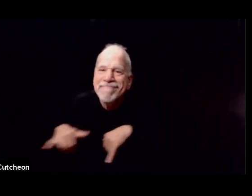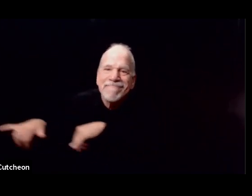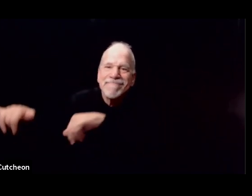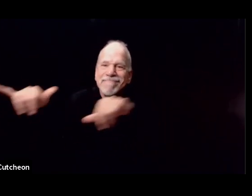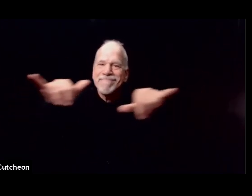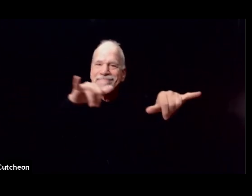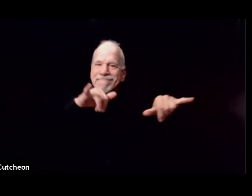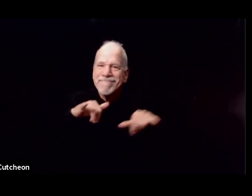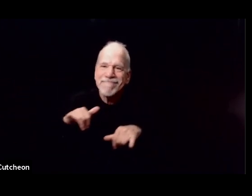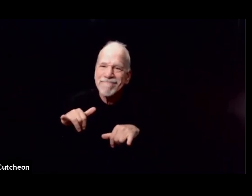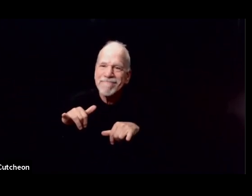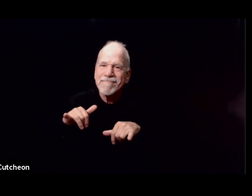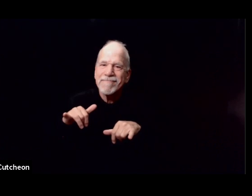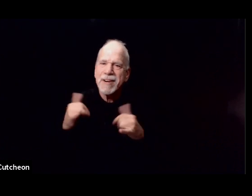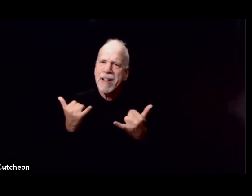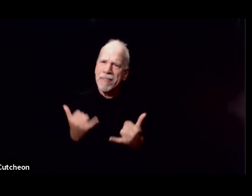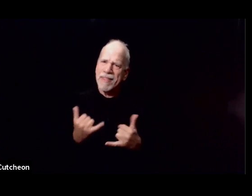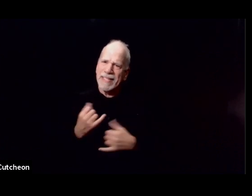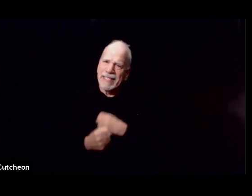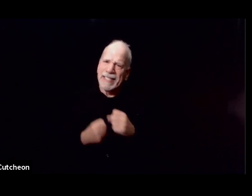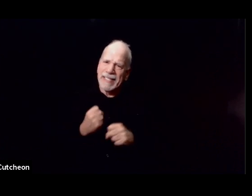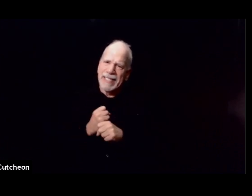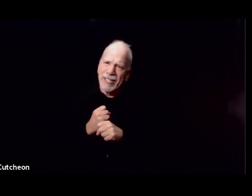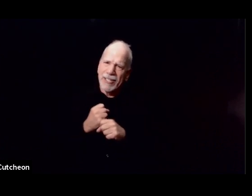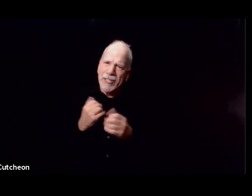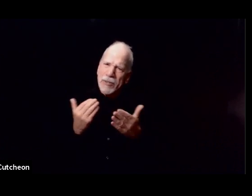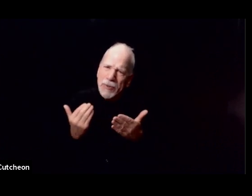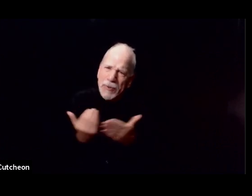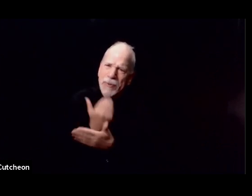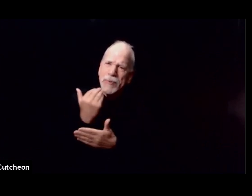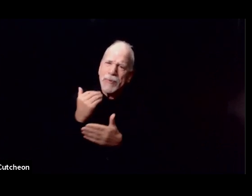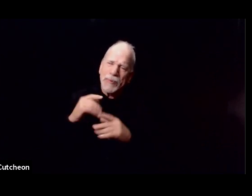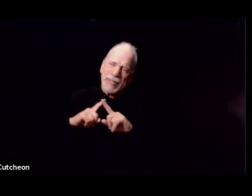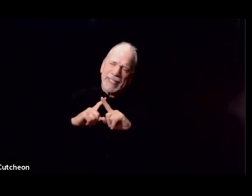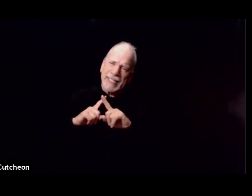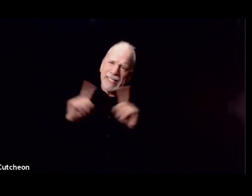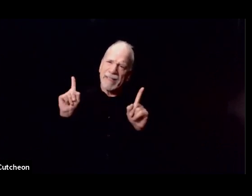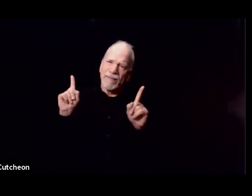continue to stay vigilant this weekend to protect ourselves and our loved ones and indeed